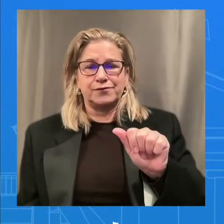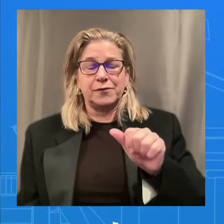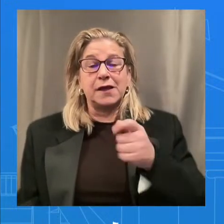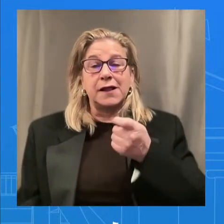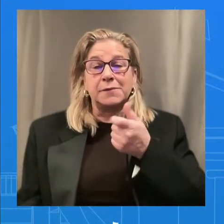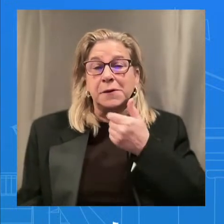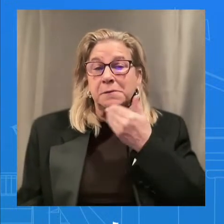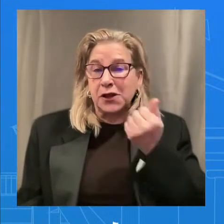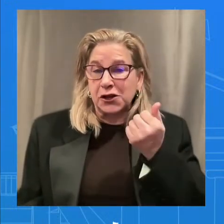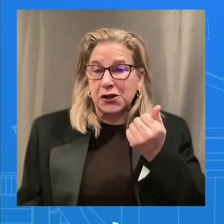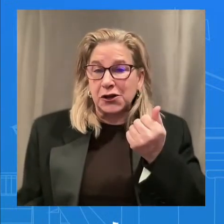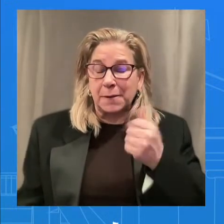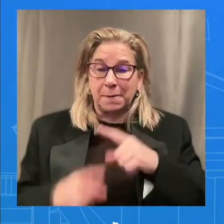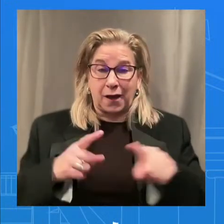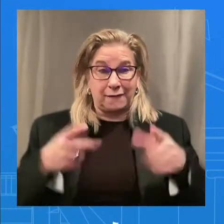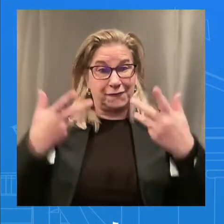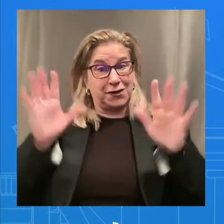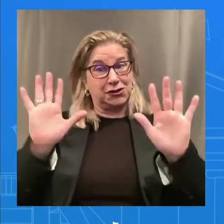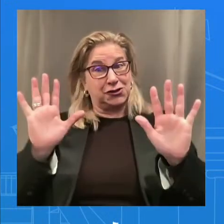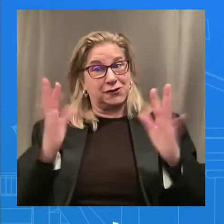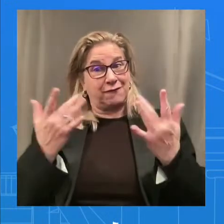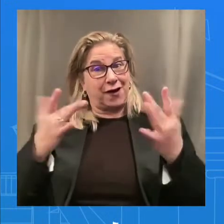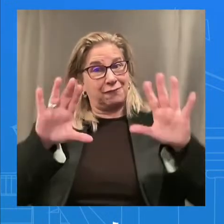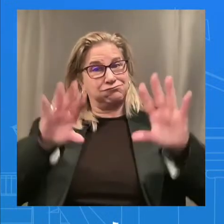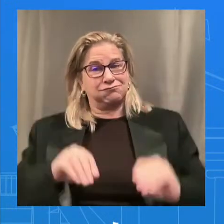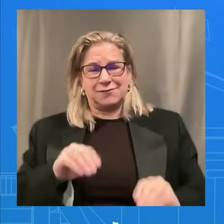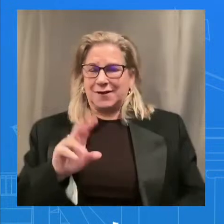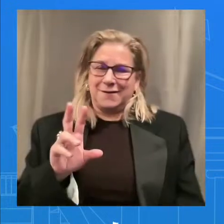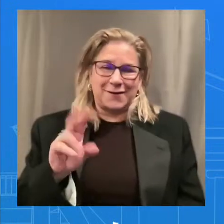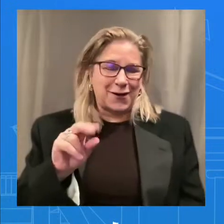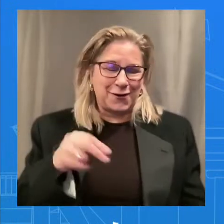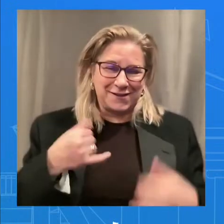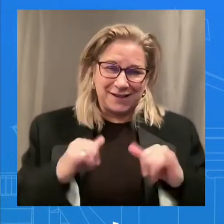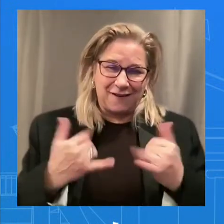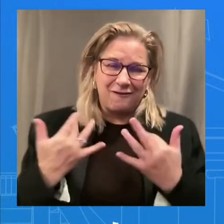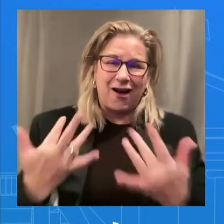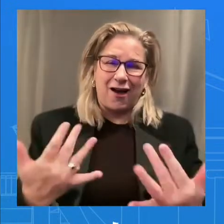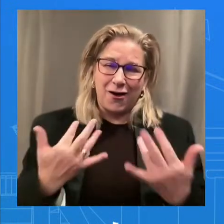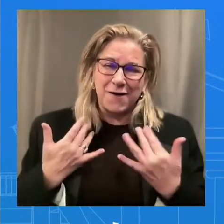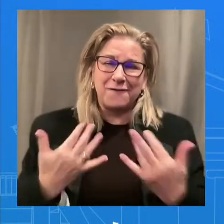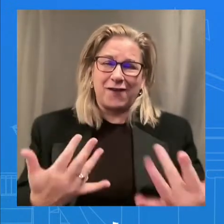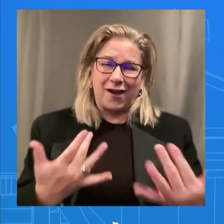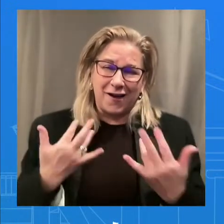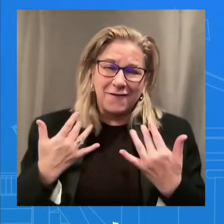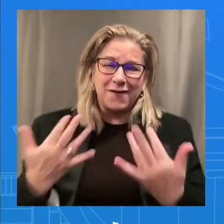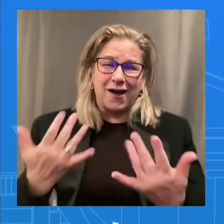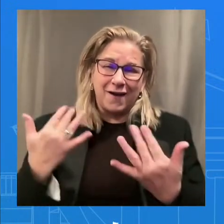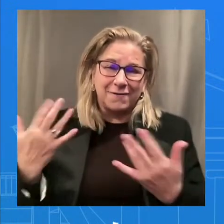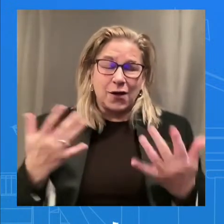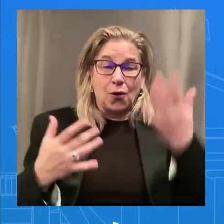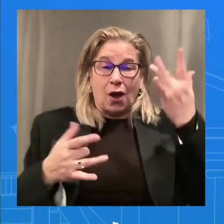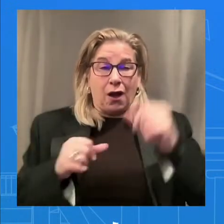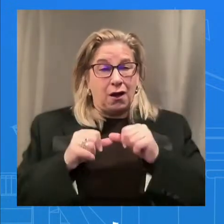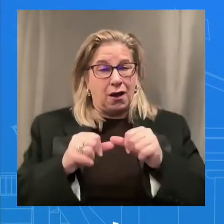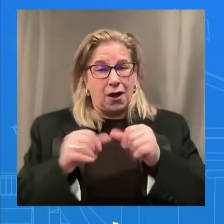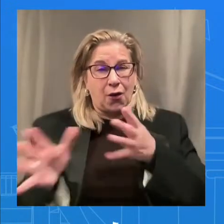active, especially as winds pick up again. These firefighters and other emergency personnel are heroes.